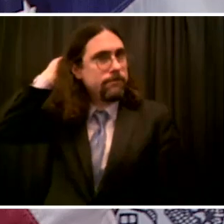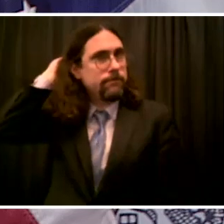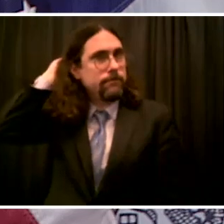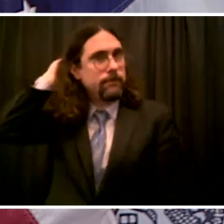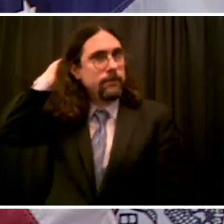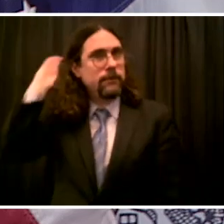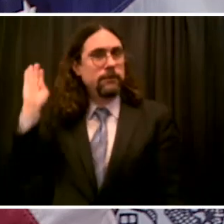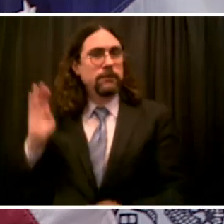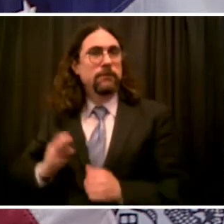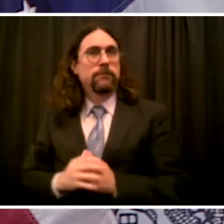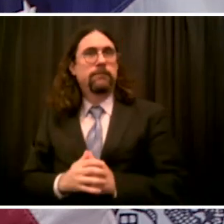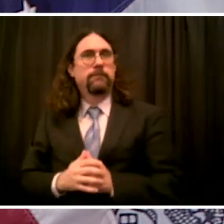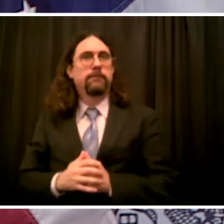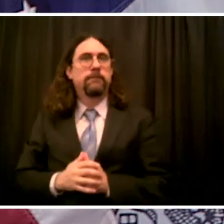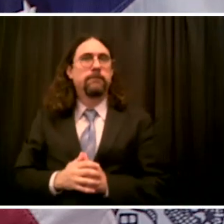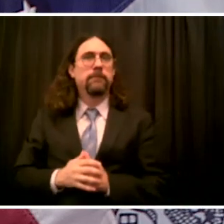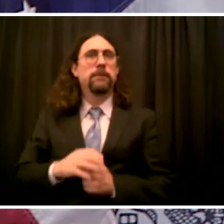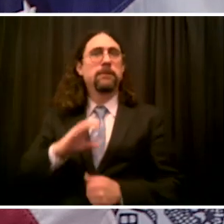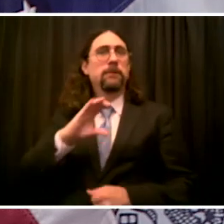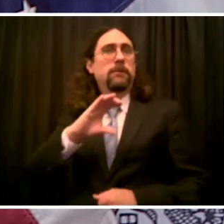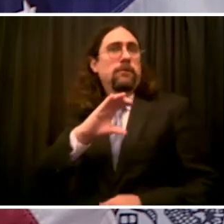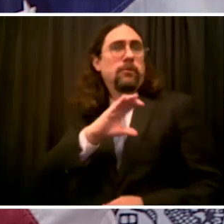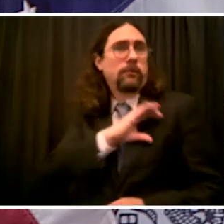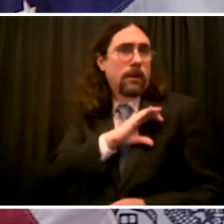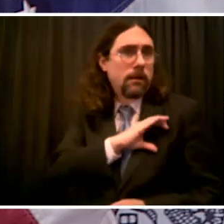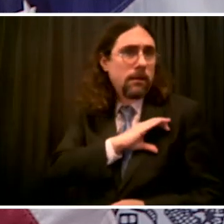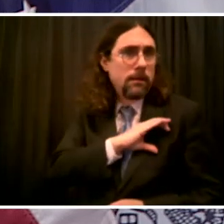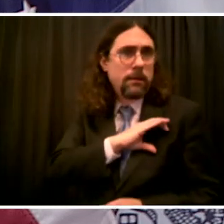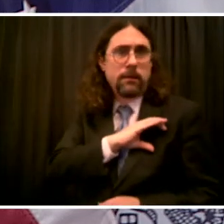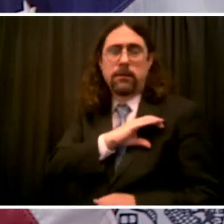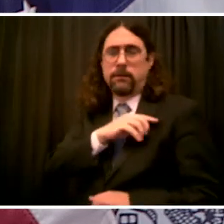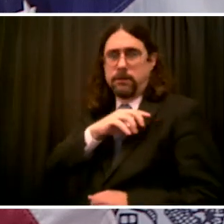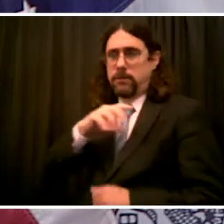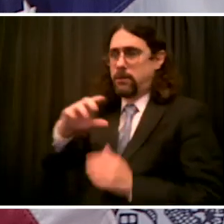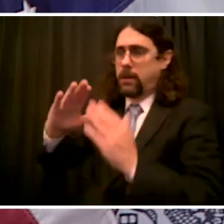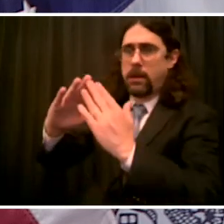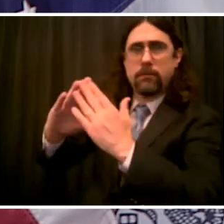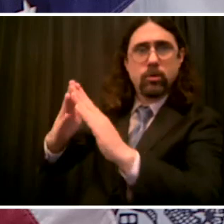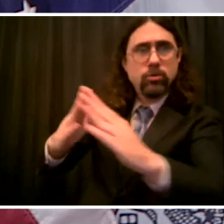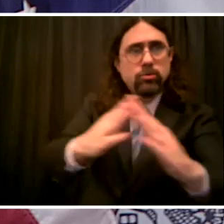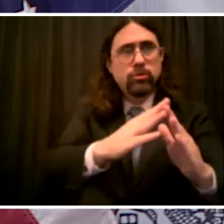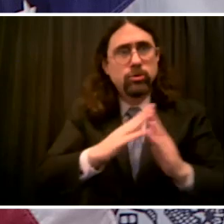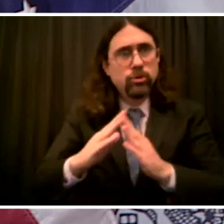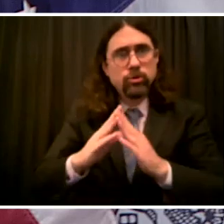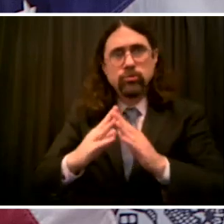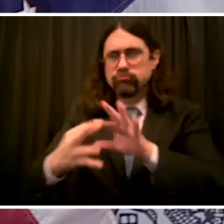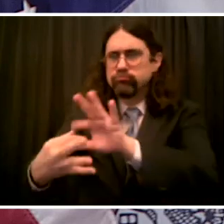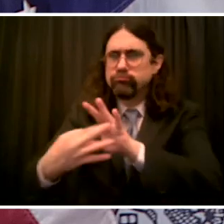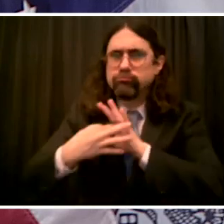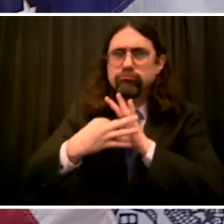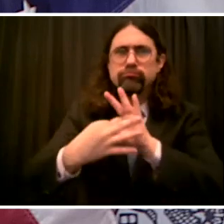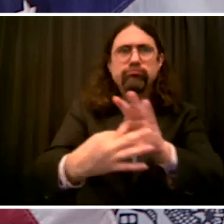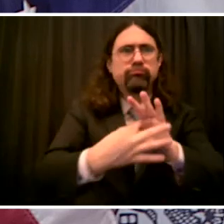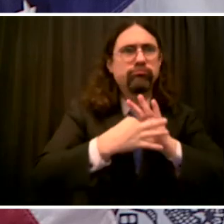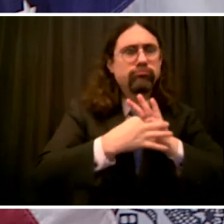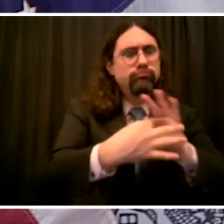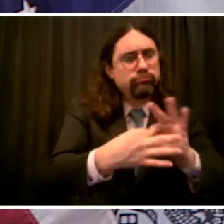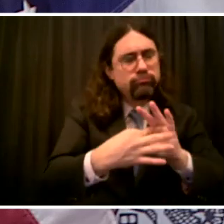NIRVANA, IF YOU WILL, OF POLICE AND COMMUNITY WORKING TOGETHER, COMMUNITY VIEWING THE PIOL CE